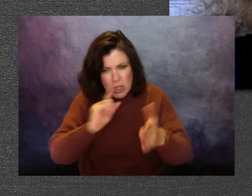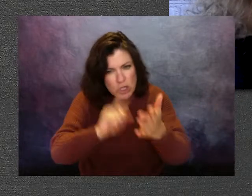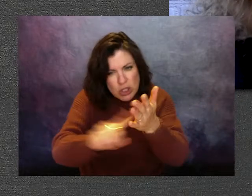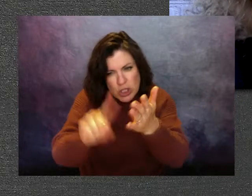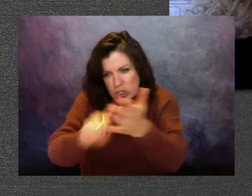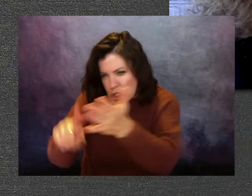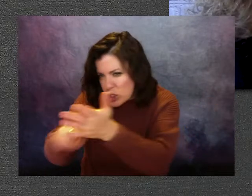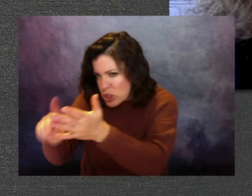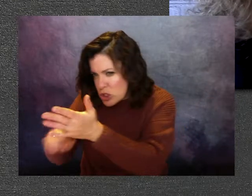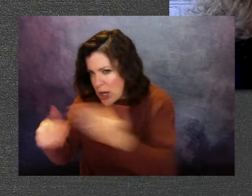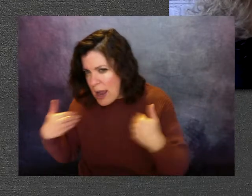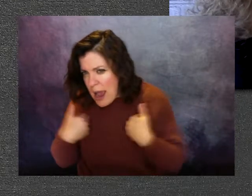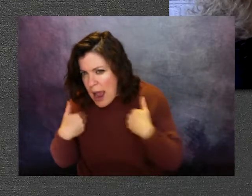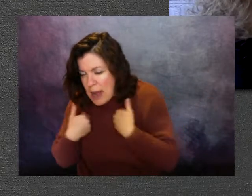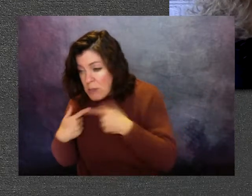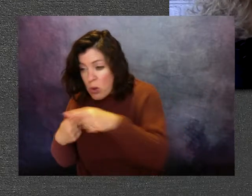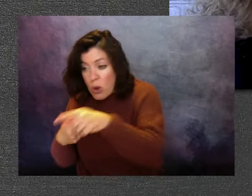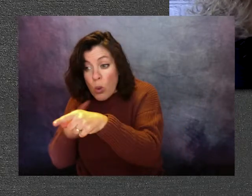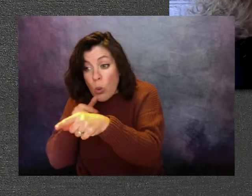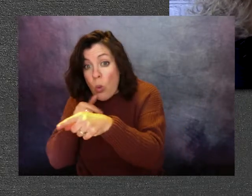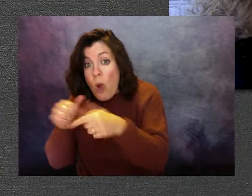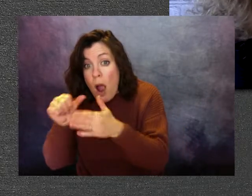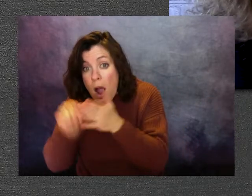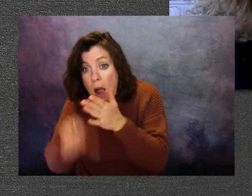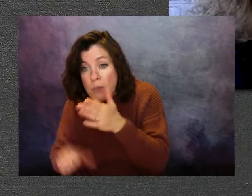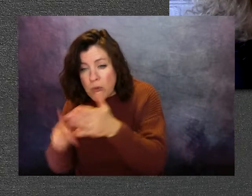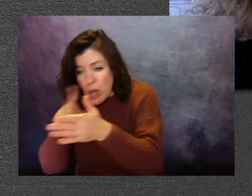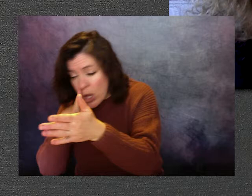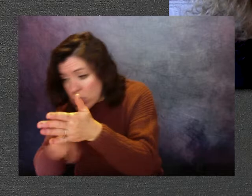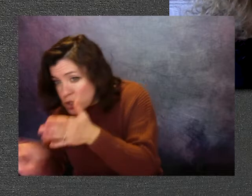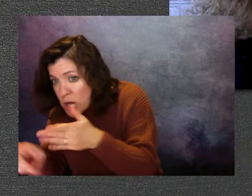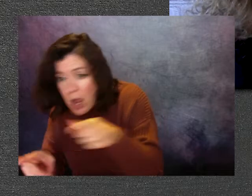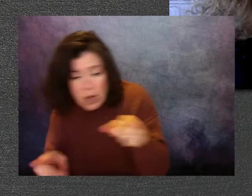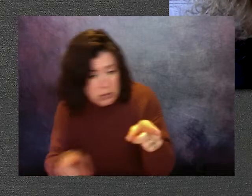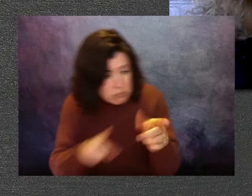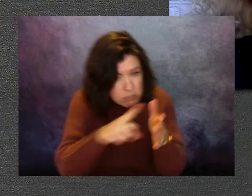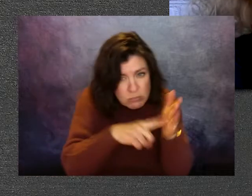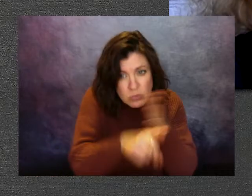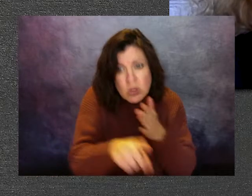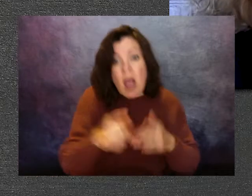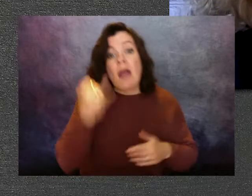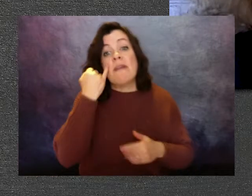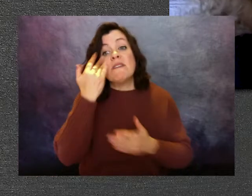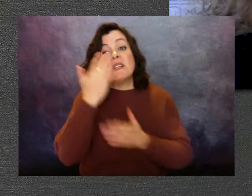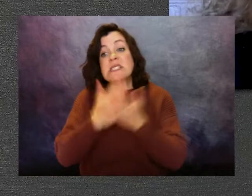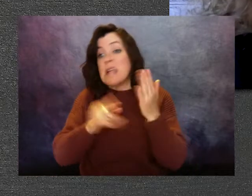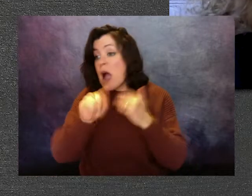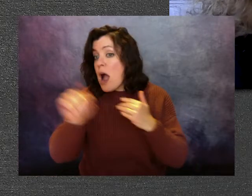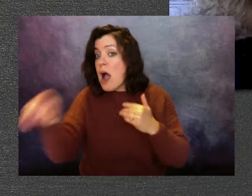Another worker will stay at the clinic until morning. Oh, the dog that had an operation.